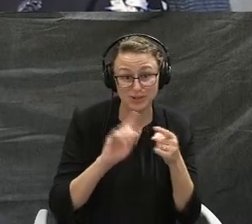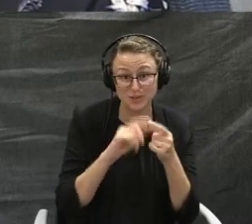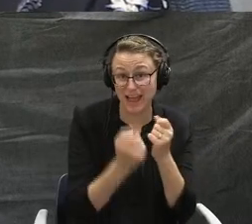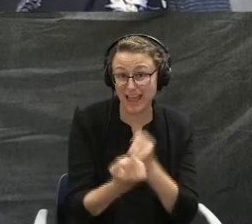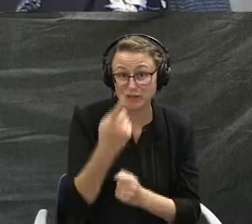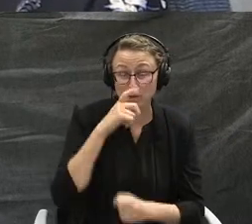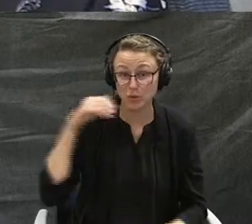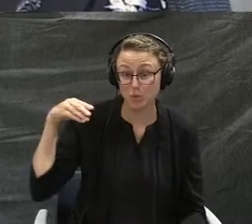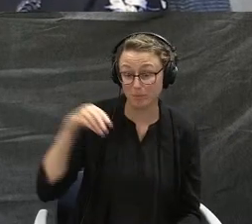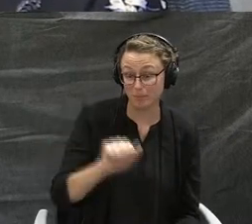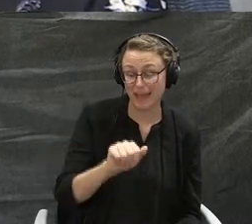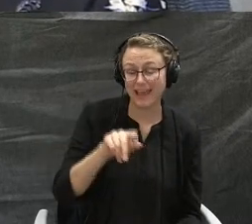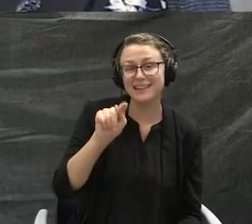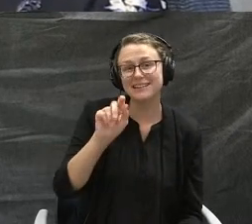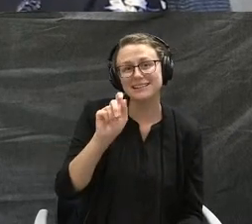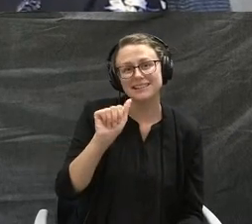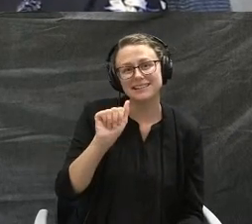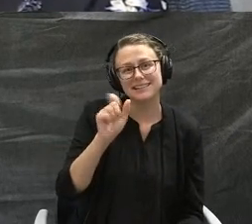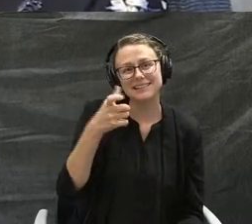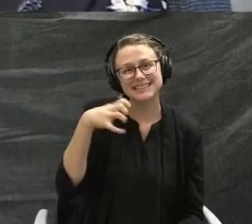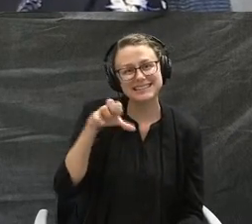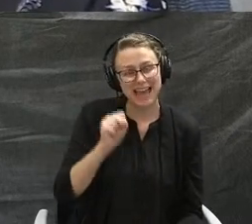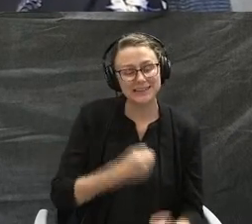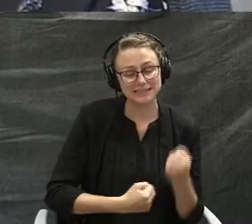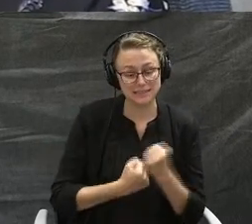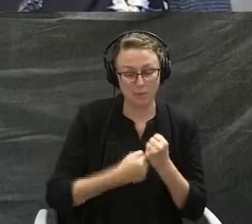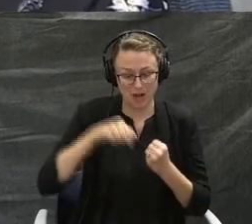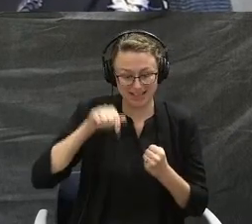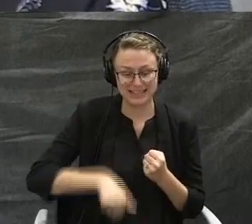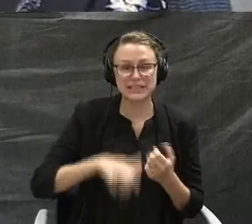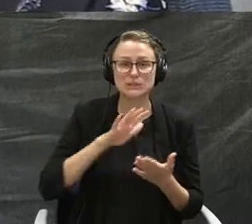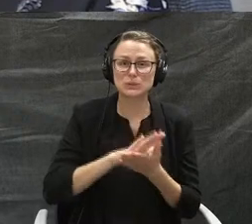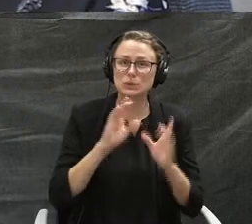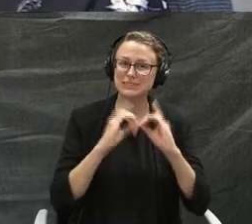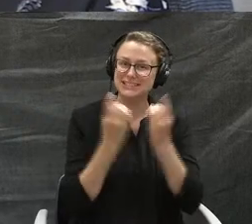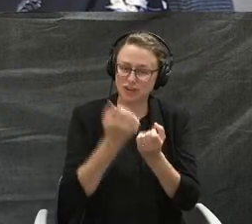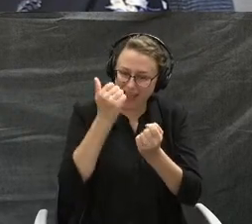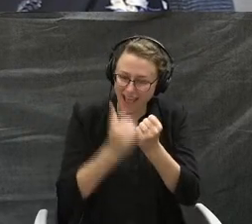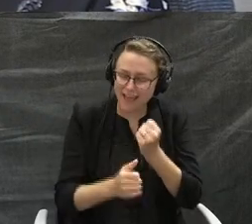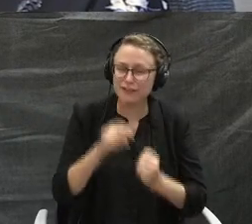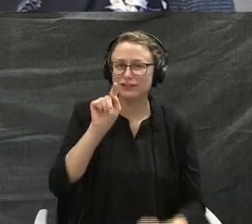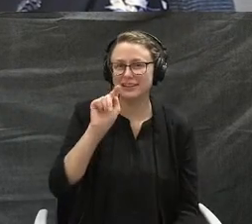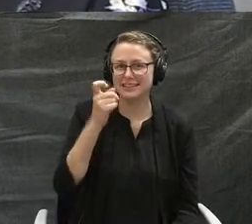support them in a toca school district. Doesn't every taxpayer have the right to review the